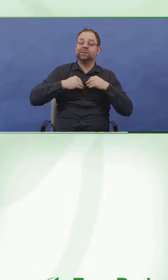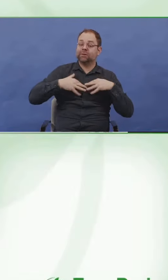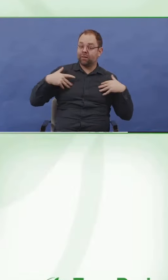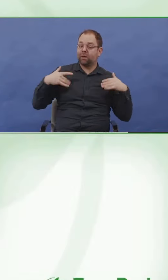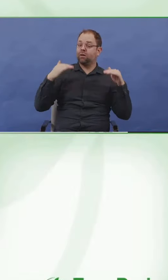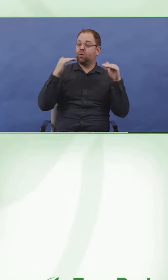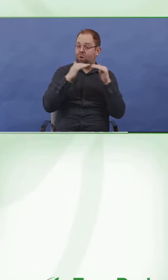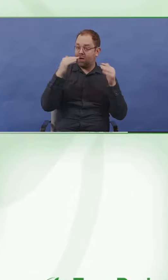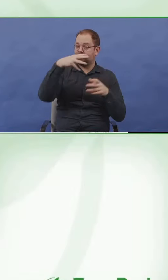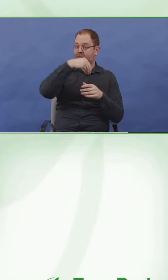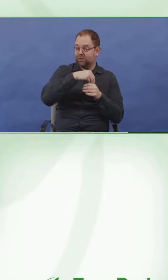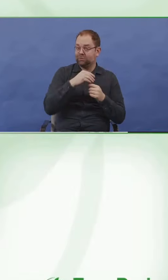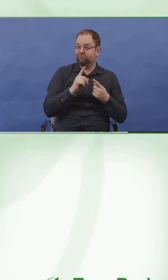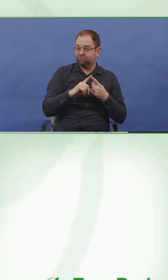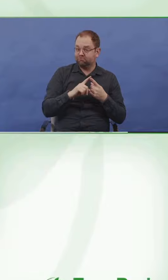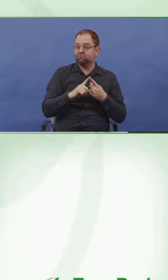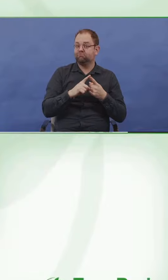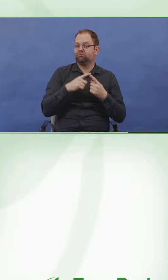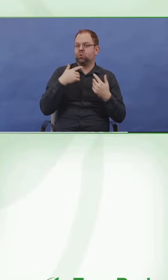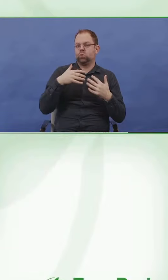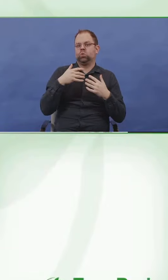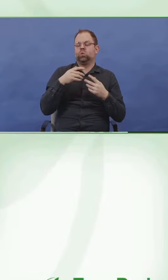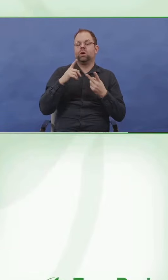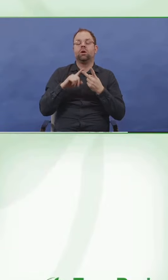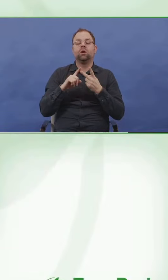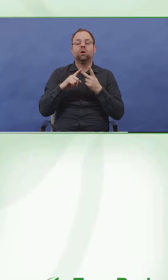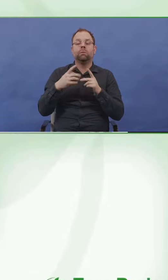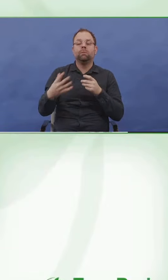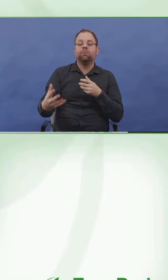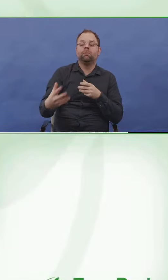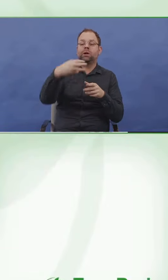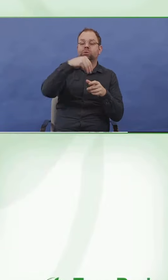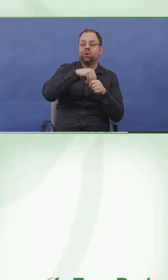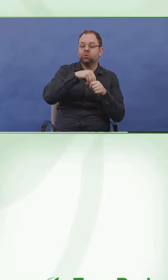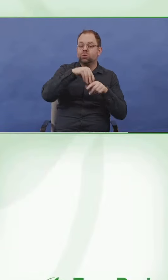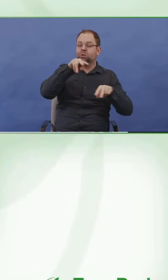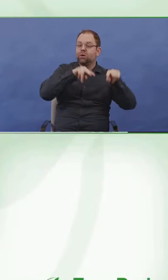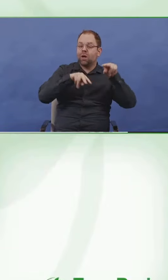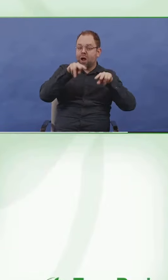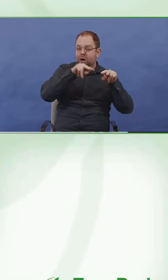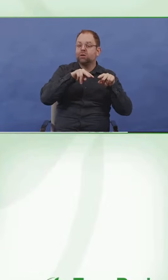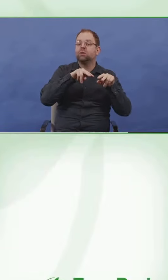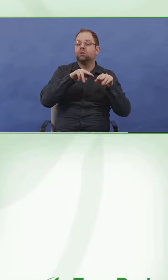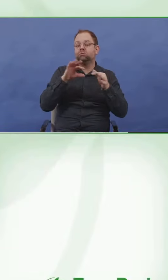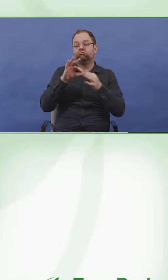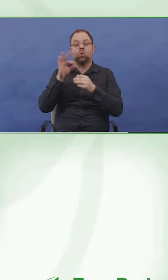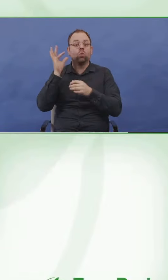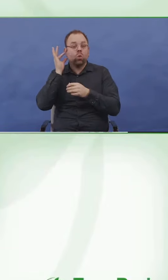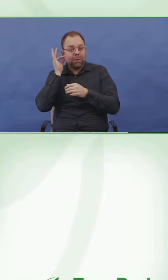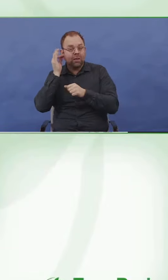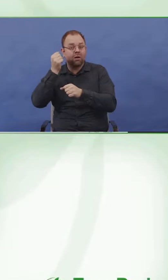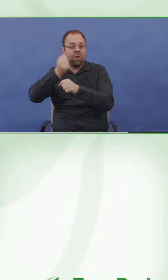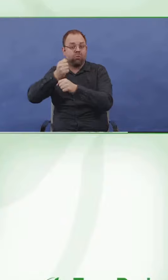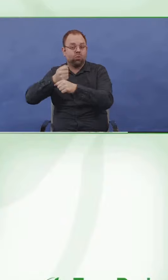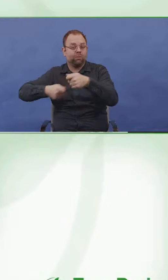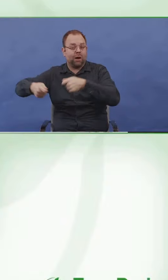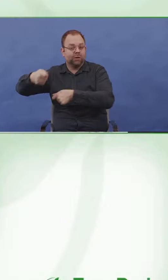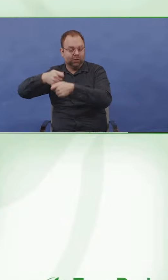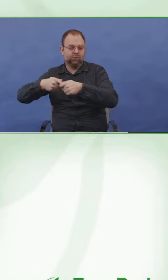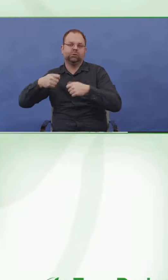We are looking now at what are the employment opportunities into the future. We speak about the digital economy, speak about the green economy,